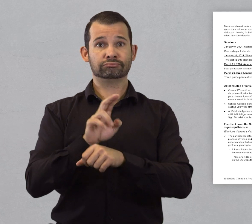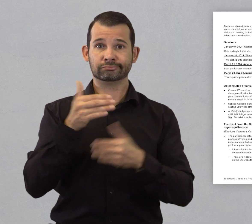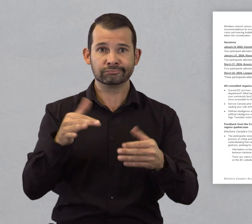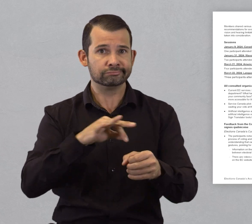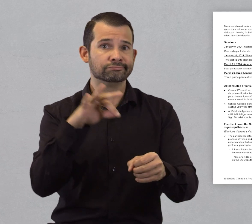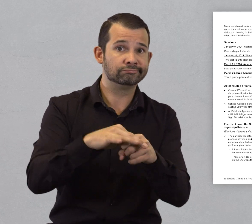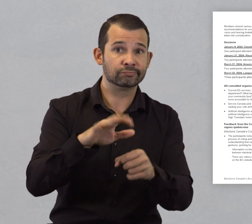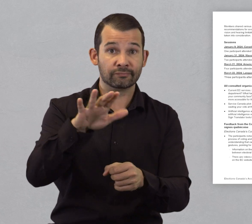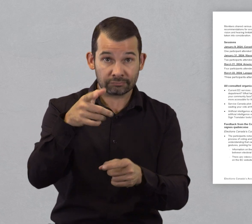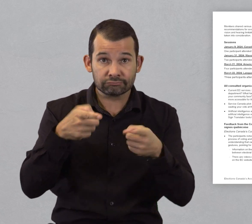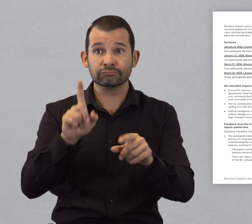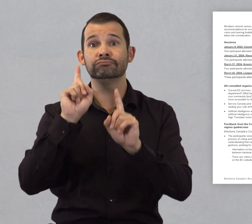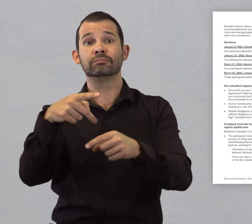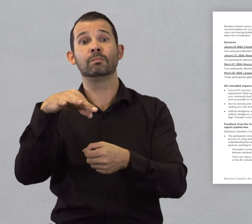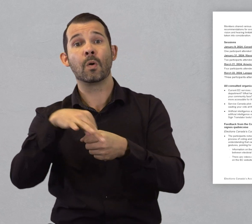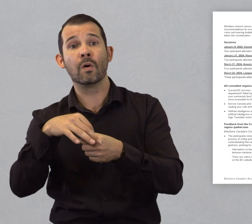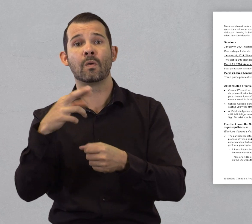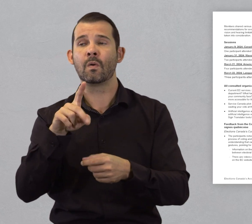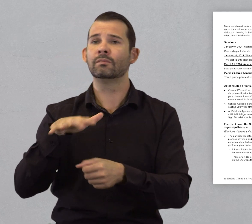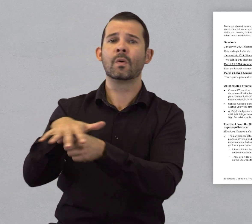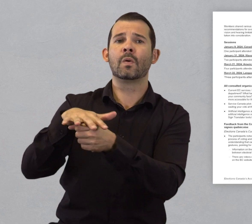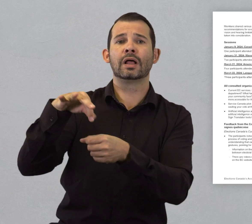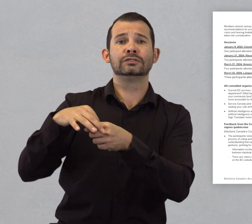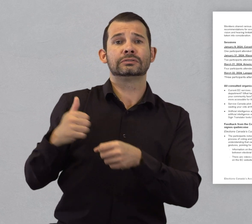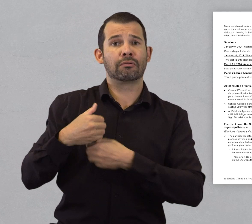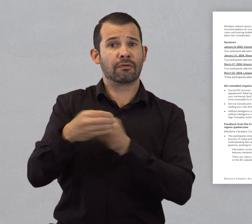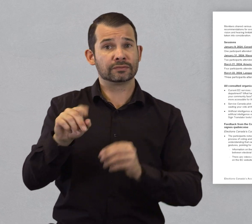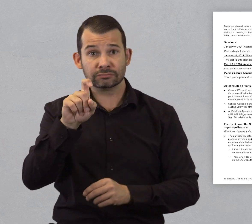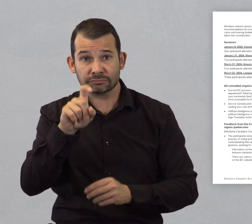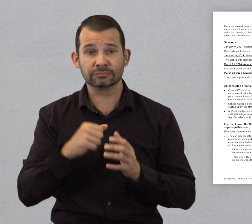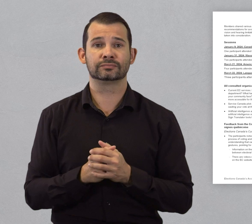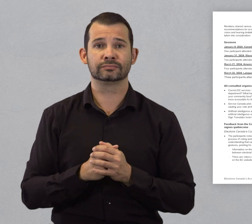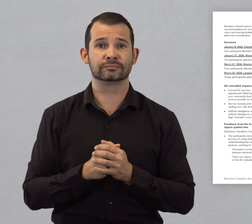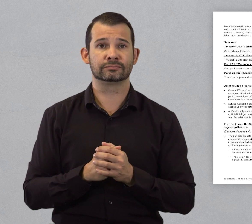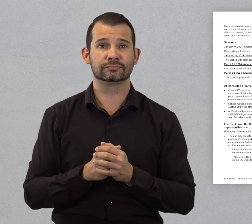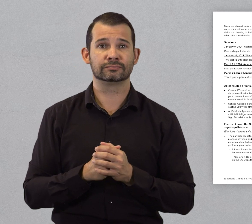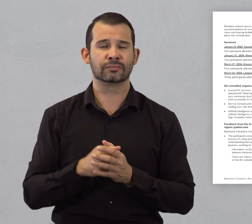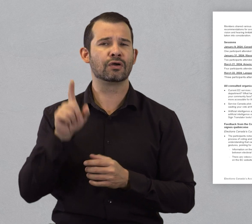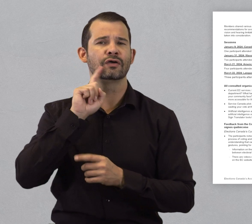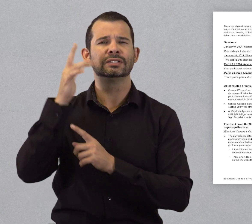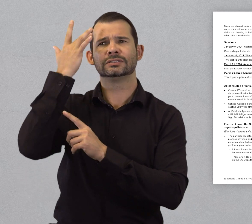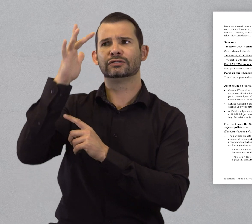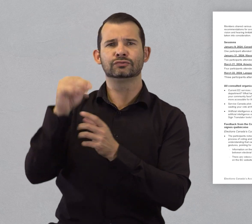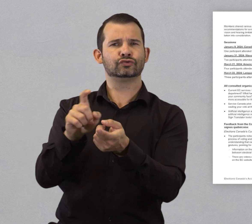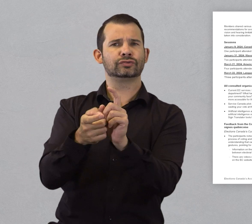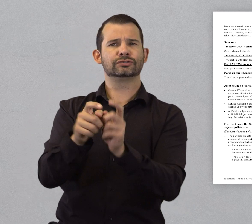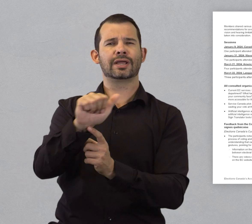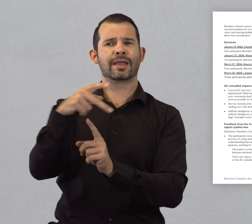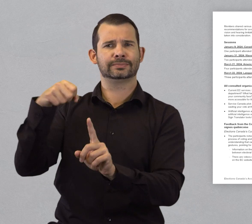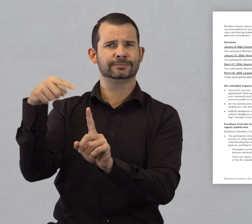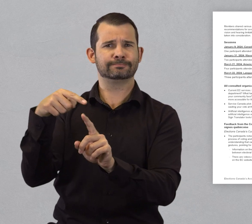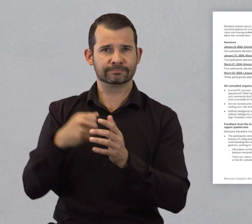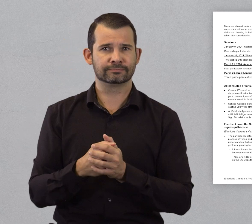vote at the polls or in a local EC office? • Artificial intelligence and translation apps: